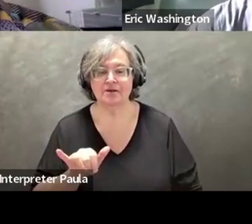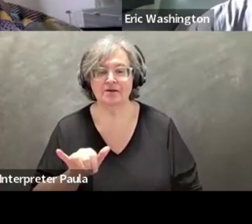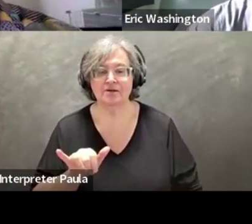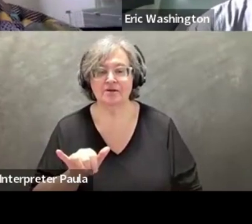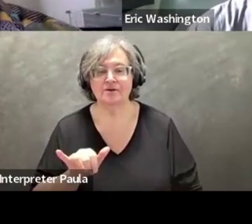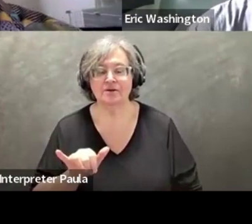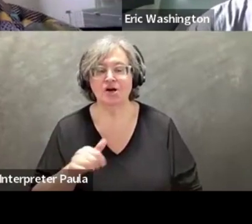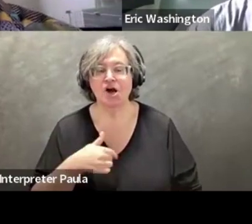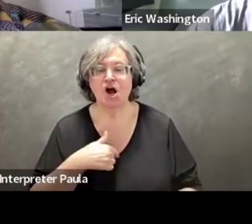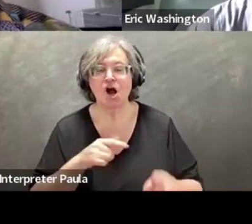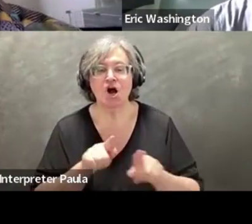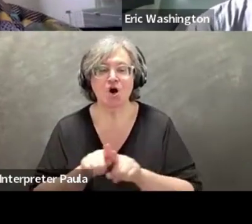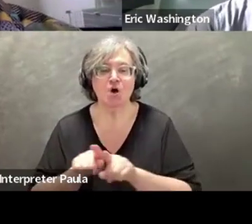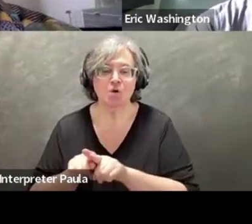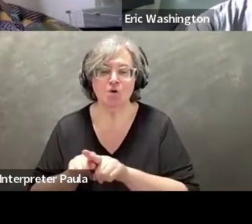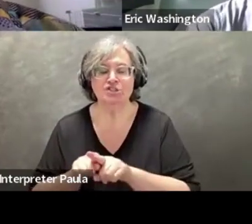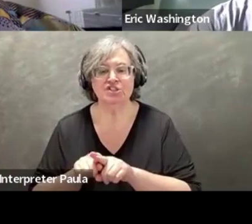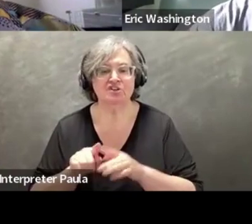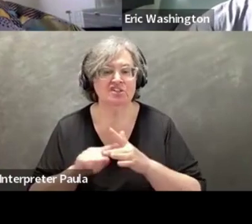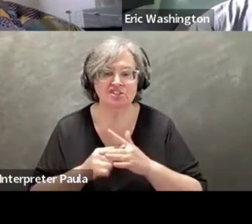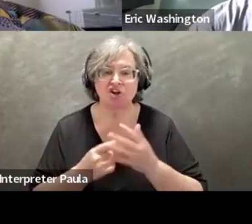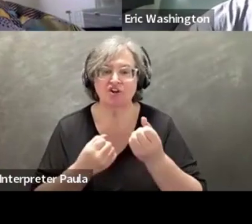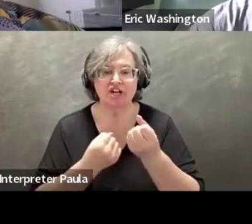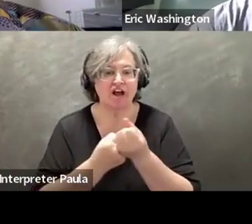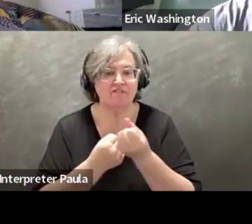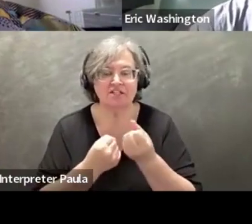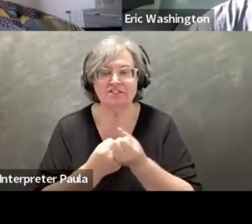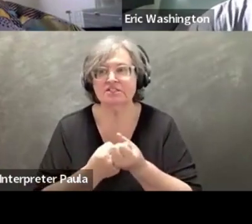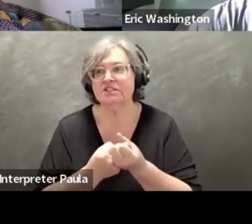also just kind of got into advocacy, like, it was kind of